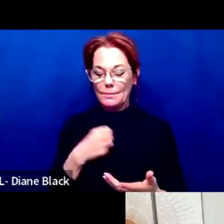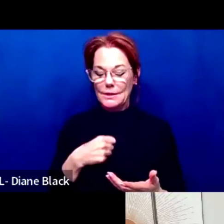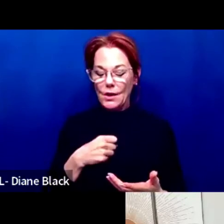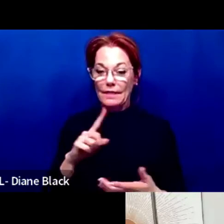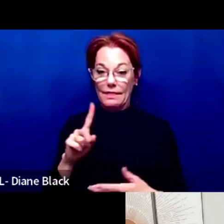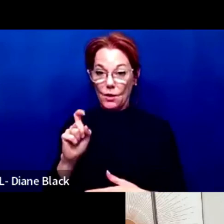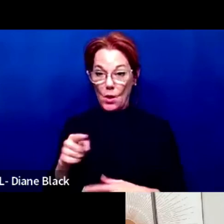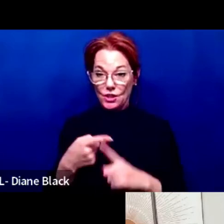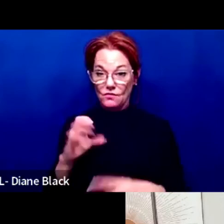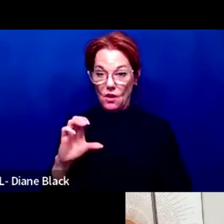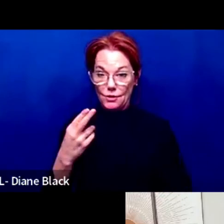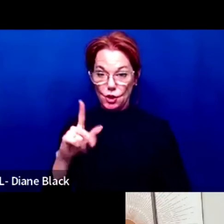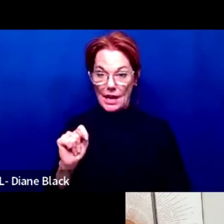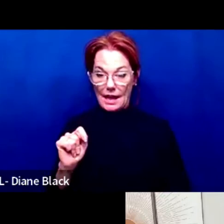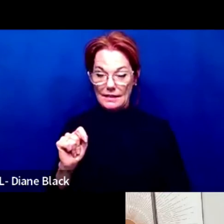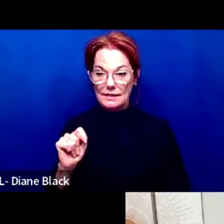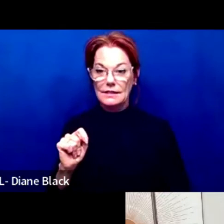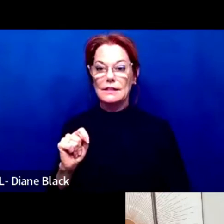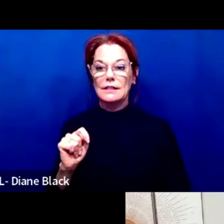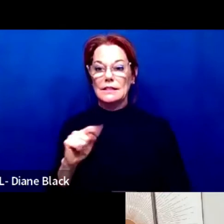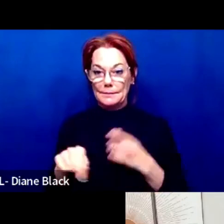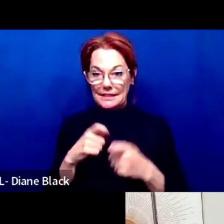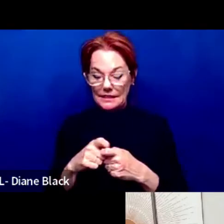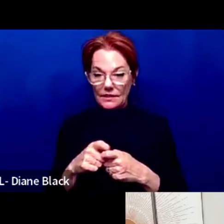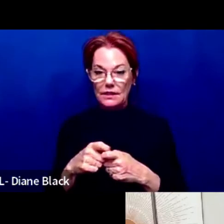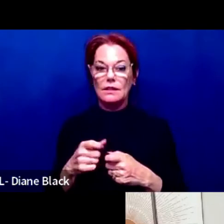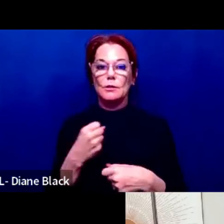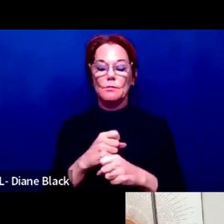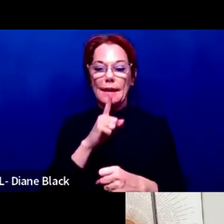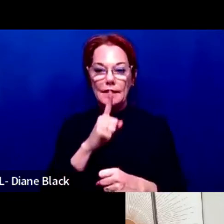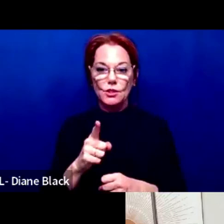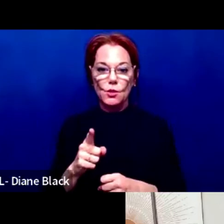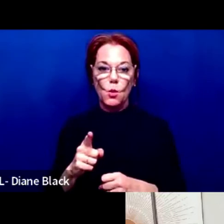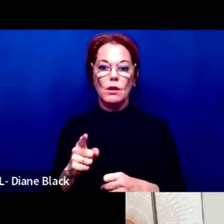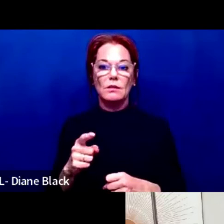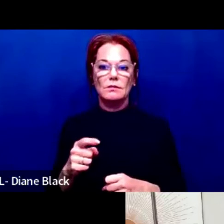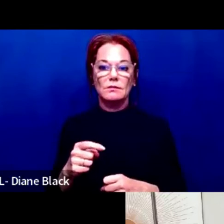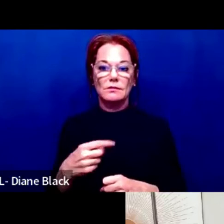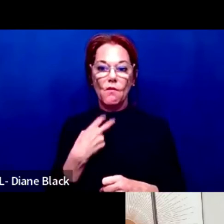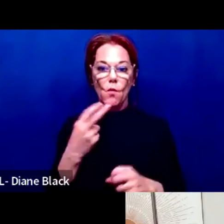chat was really around making sure that voices of people with lived experience aren't, are